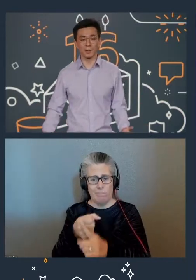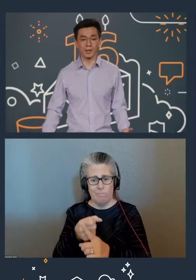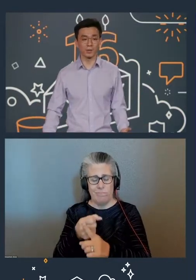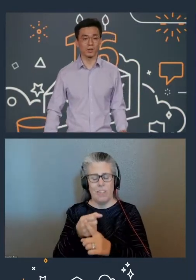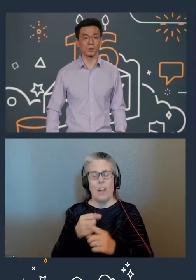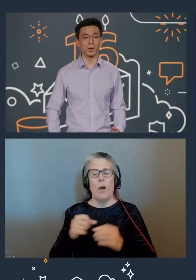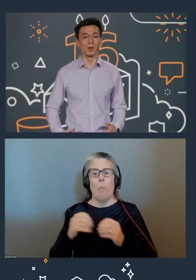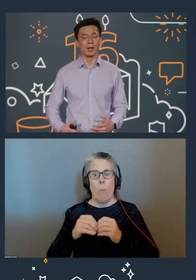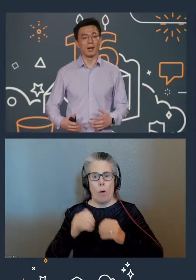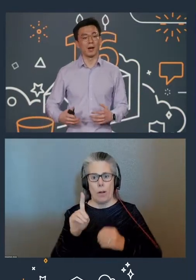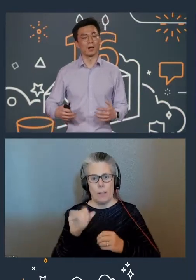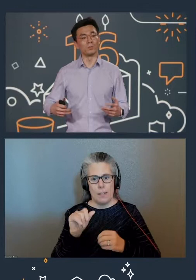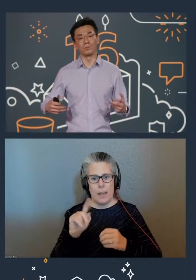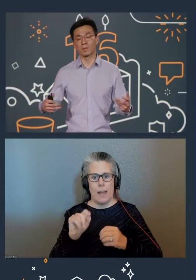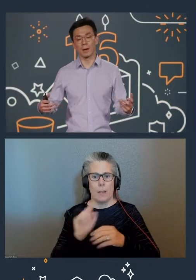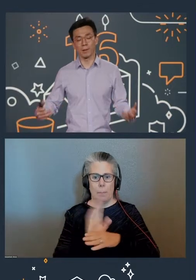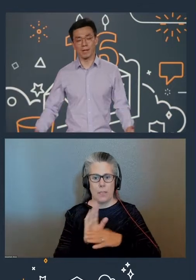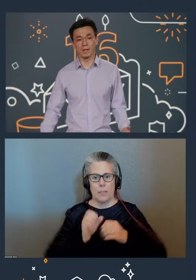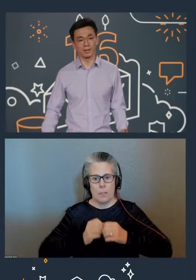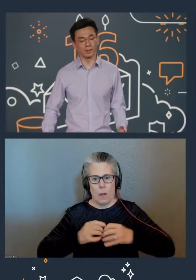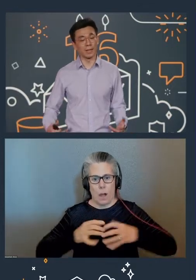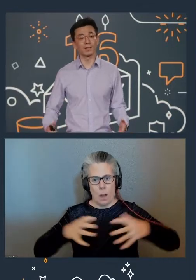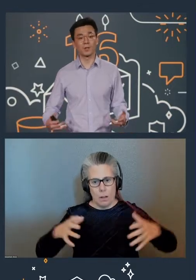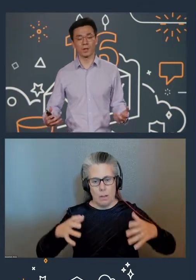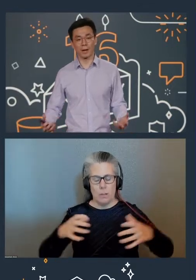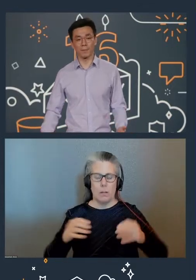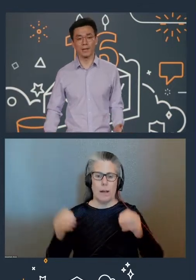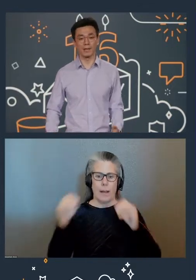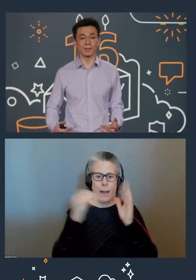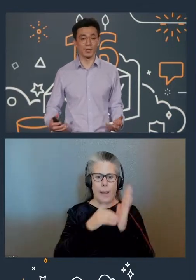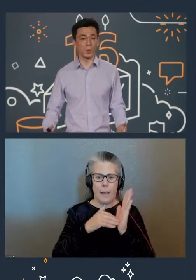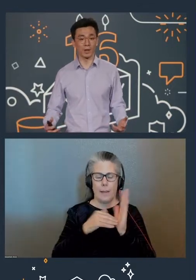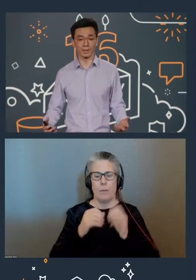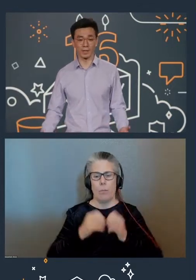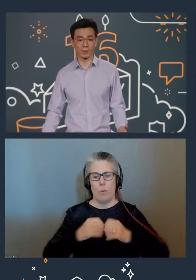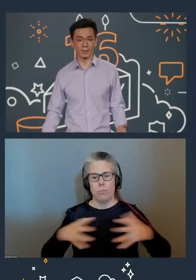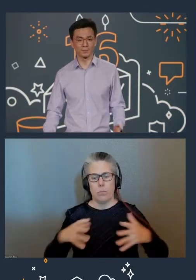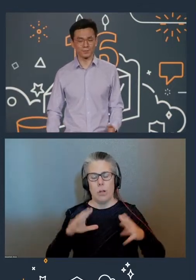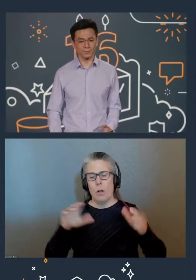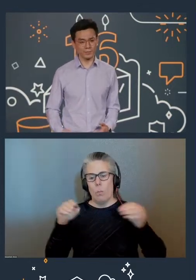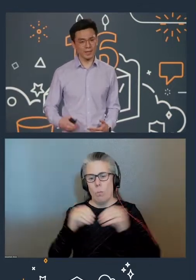began to explode, data-centric company continued to accelerate.